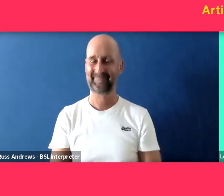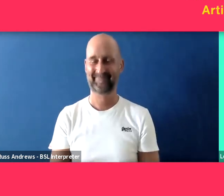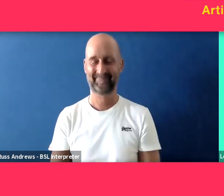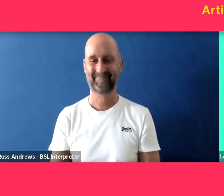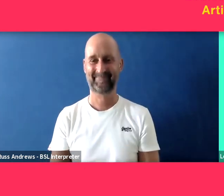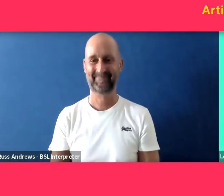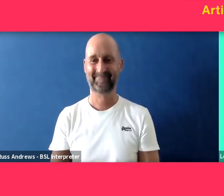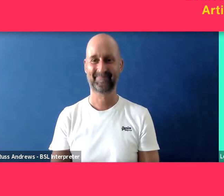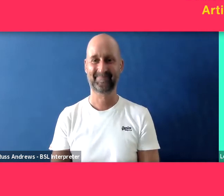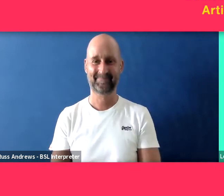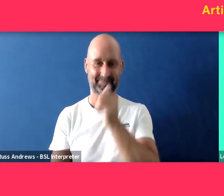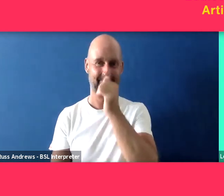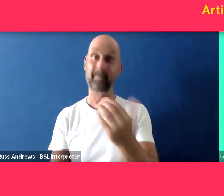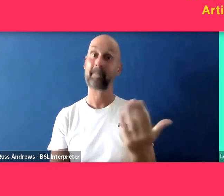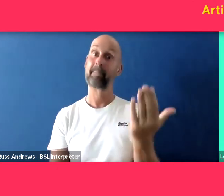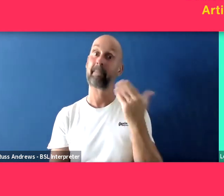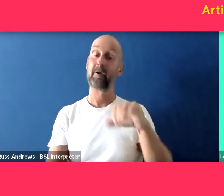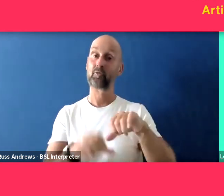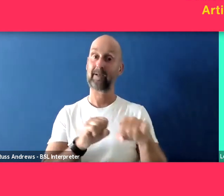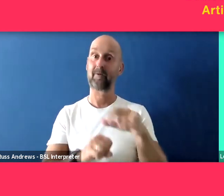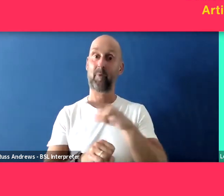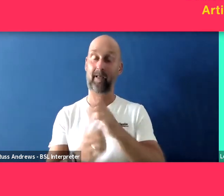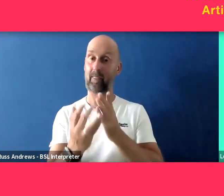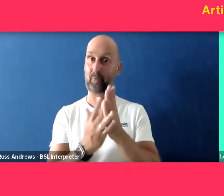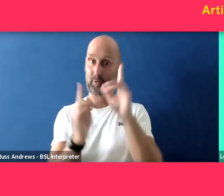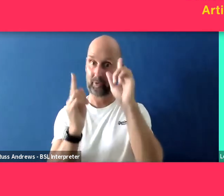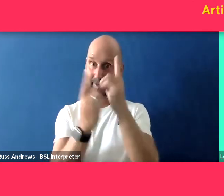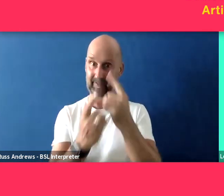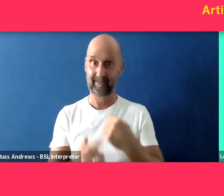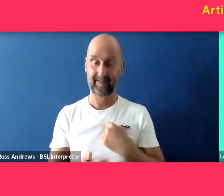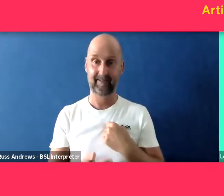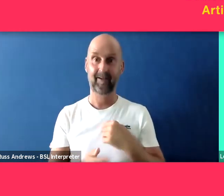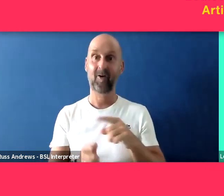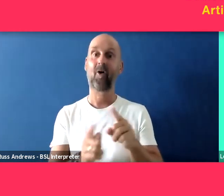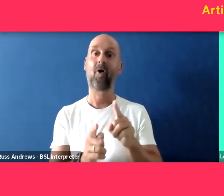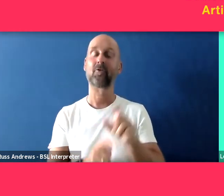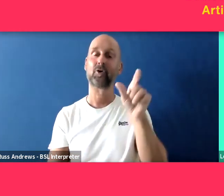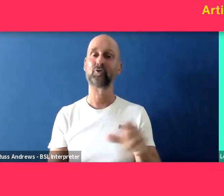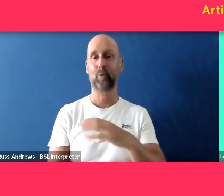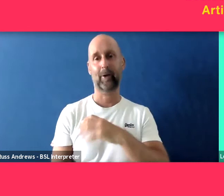As a Recent graduate of the education system and a Student Union President myself, I believe arts